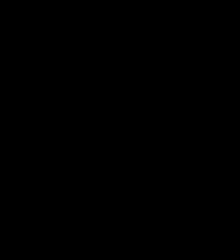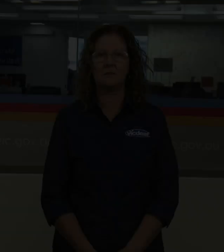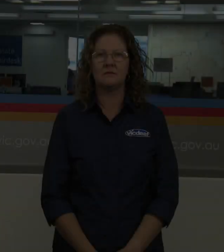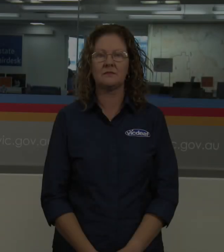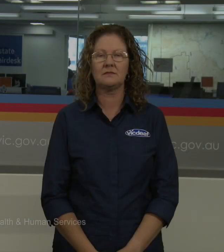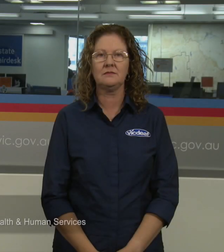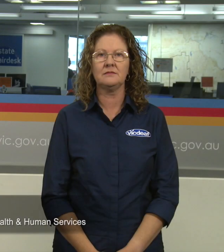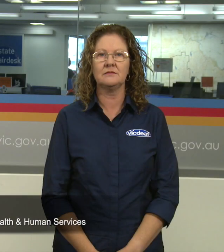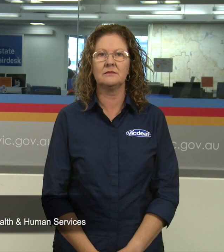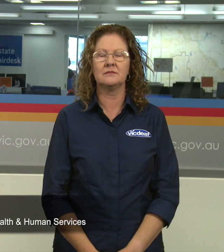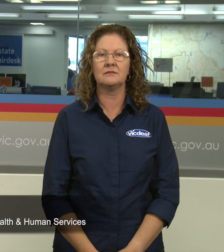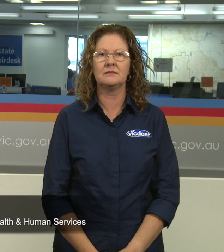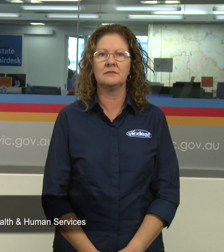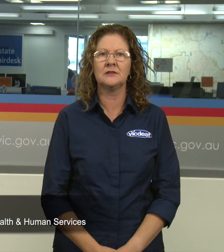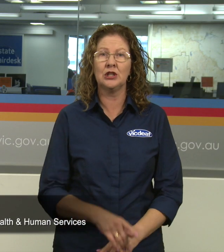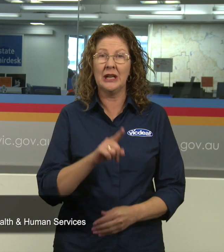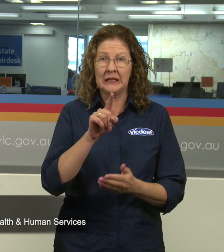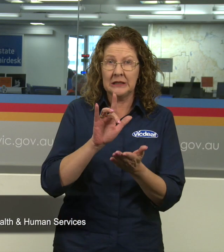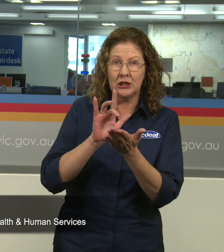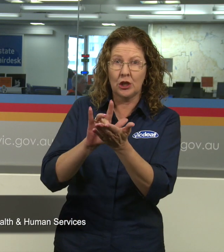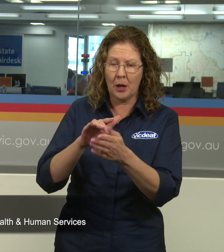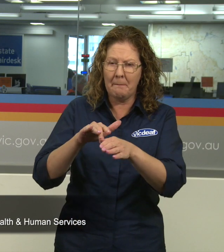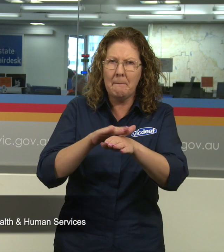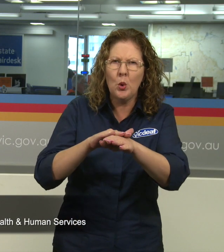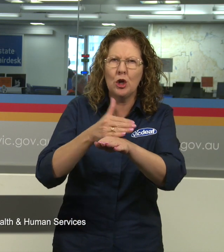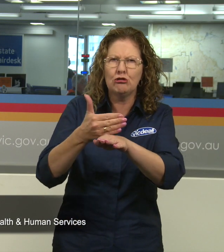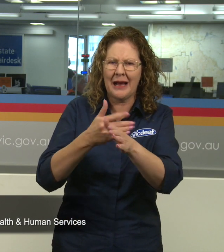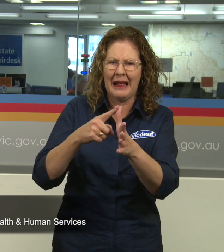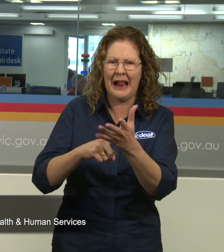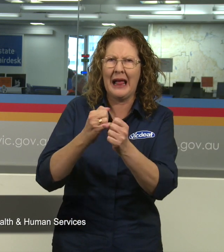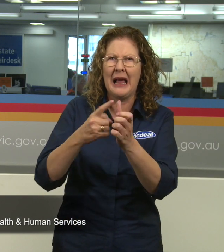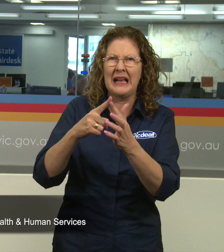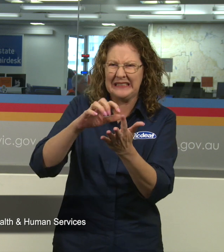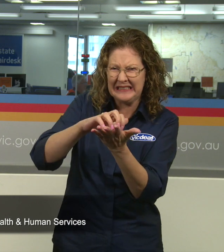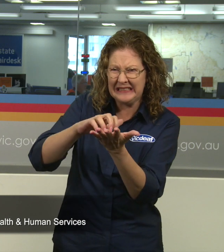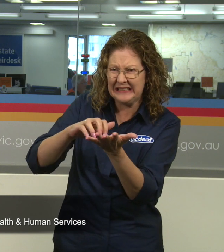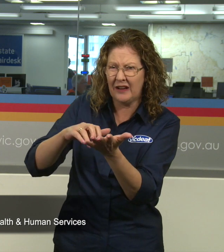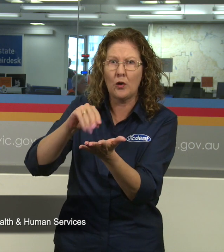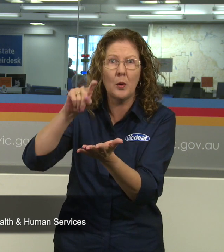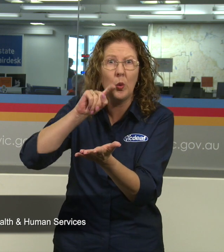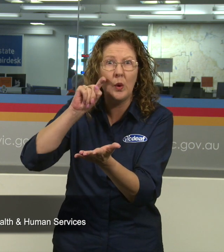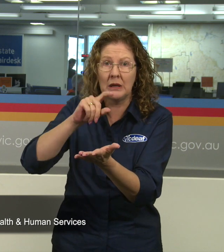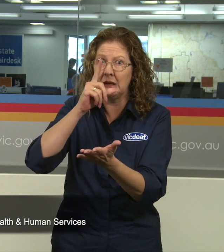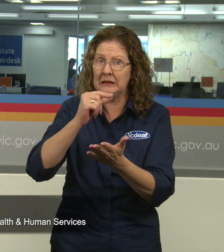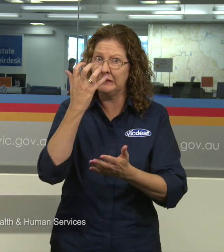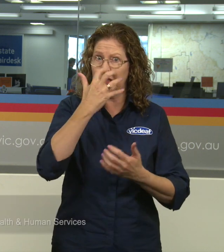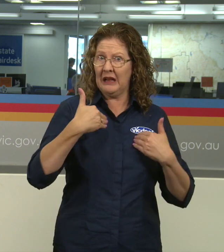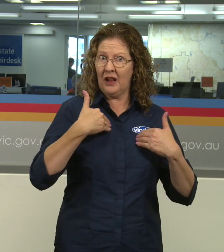communities. Contact with blue-green algae can cause a variety of health effects in you, your family and your pets.